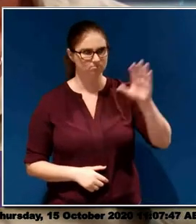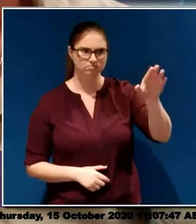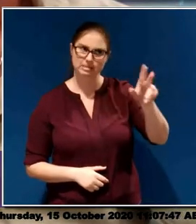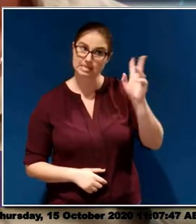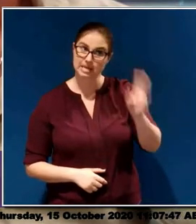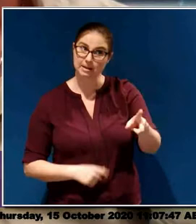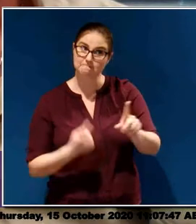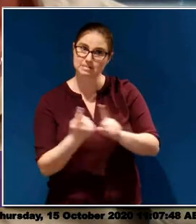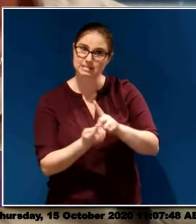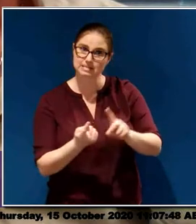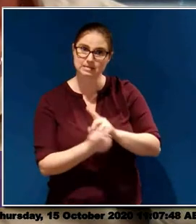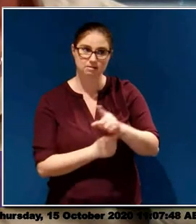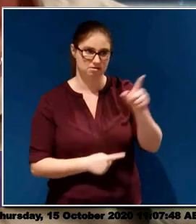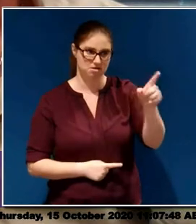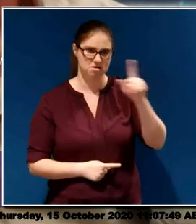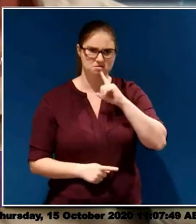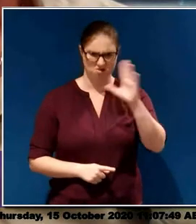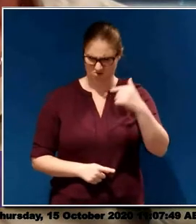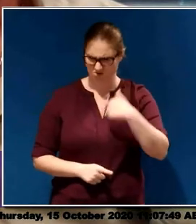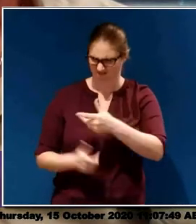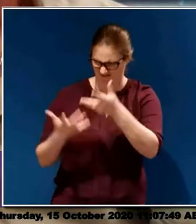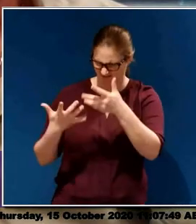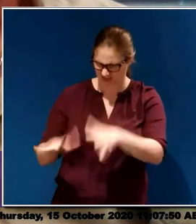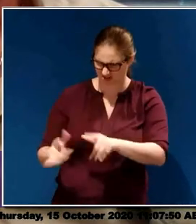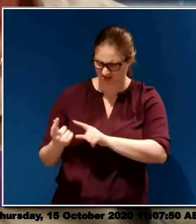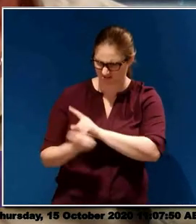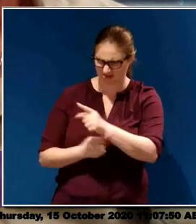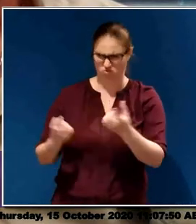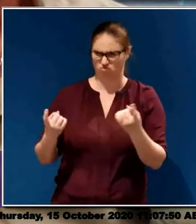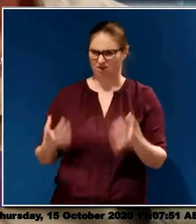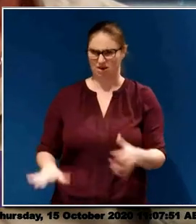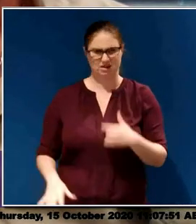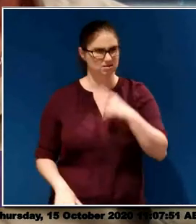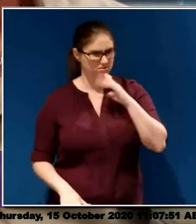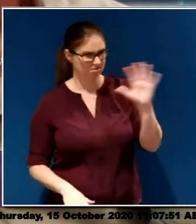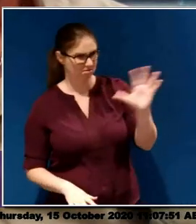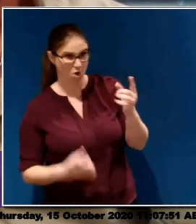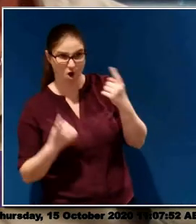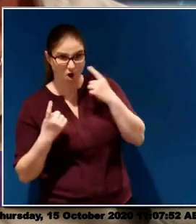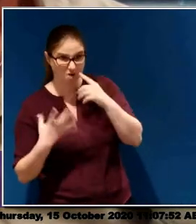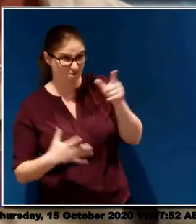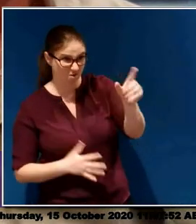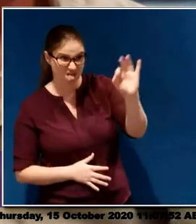I pushed back harder and said, "No, you obviously didn't listen the first time so I need another meeting."